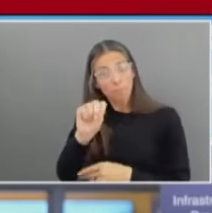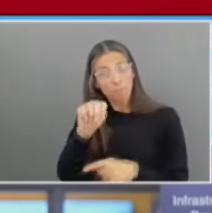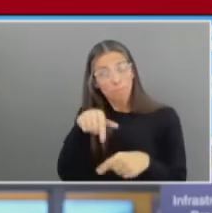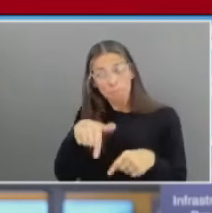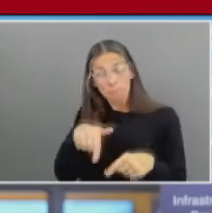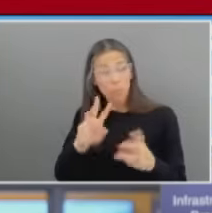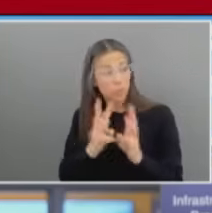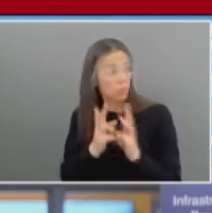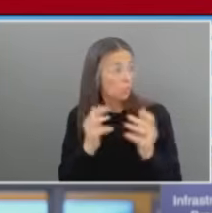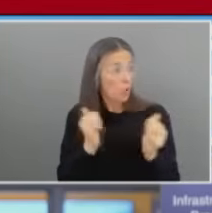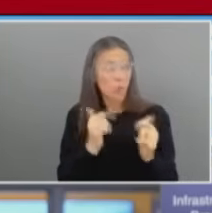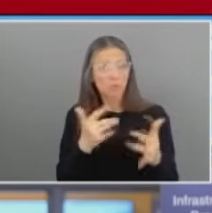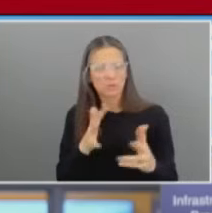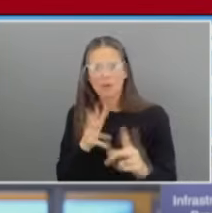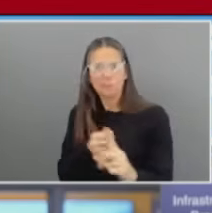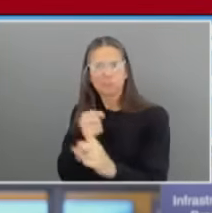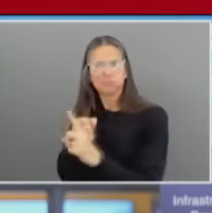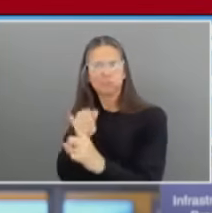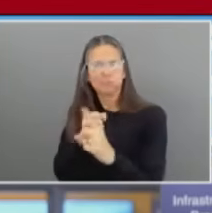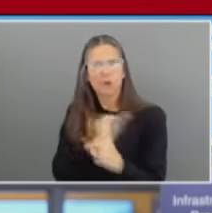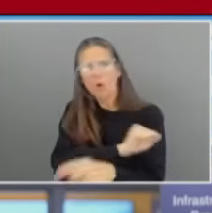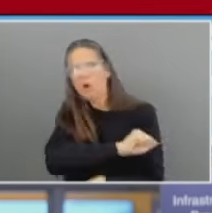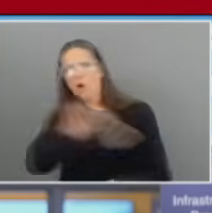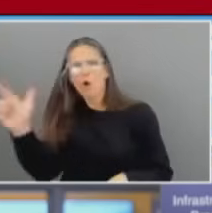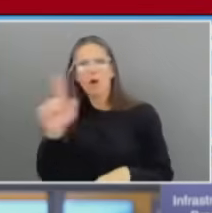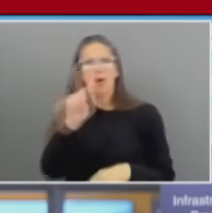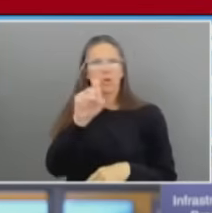AND I WANT TO ECHO AGAIN WHAT THE GOVERNOR SAID.